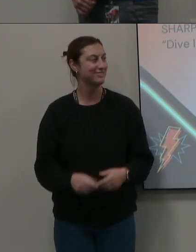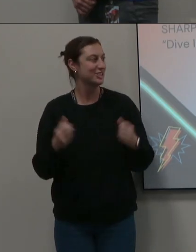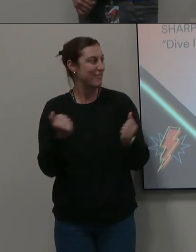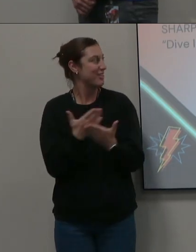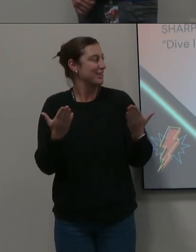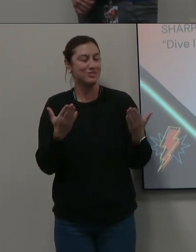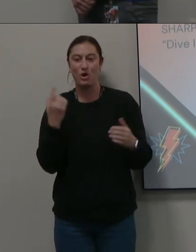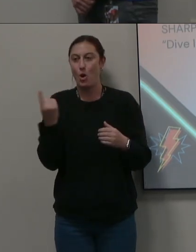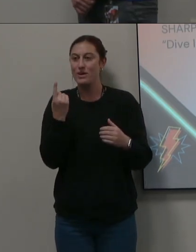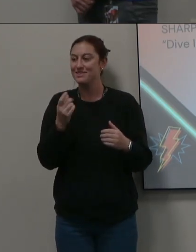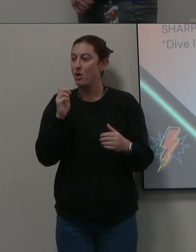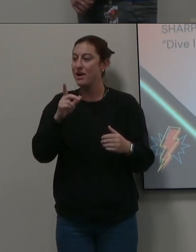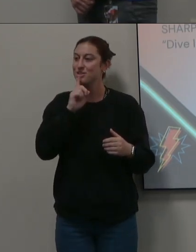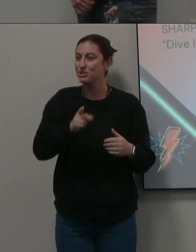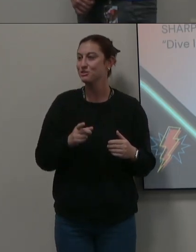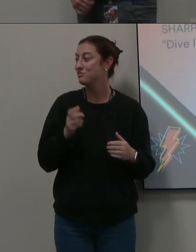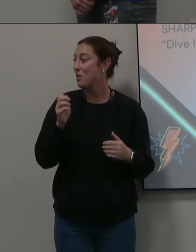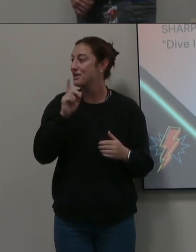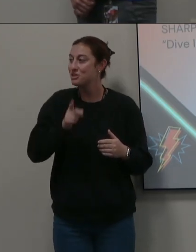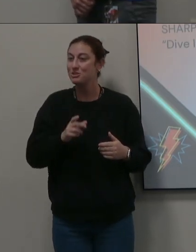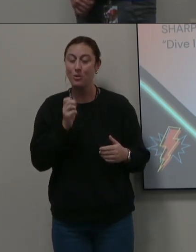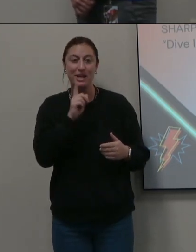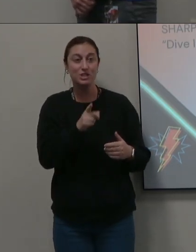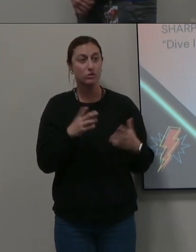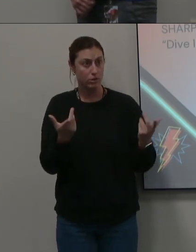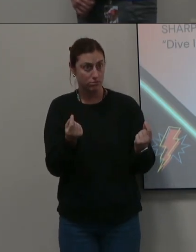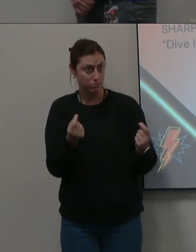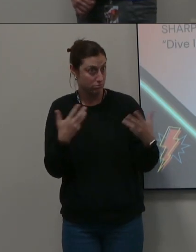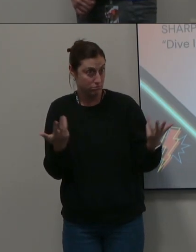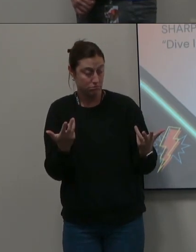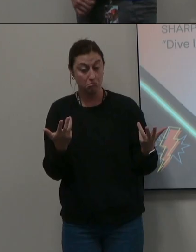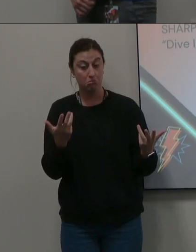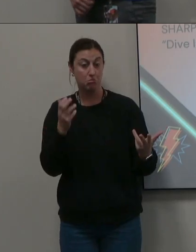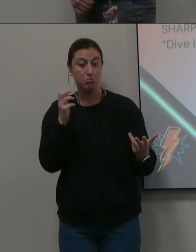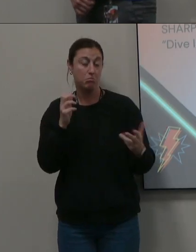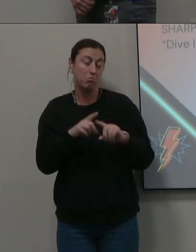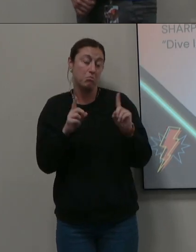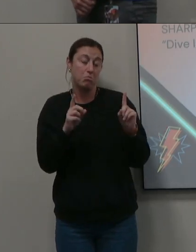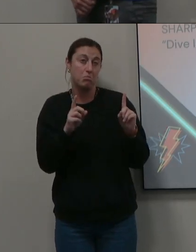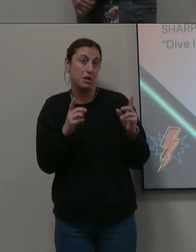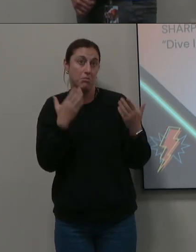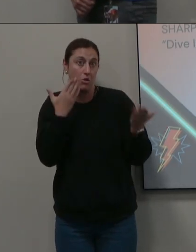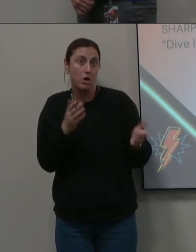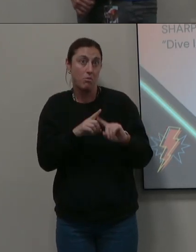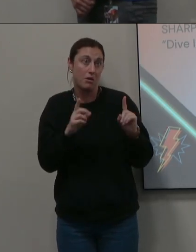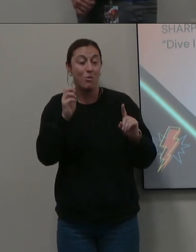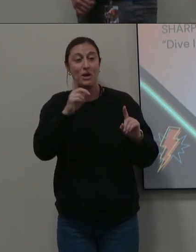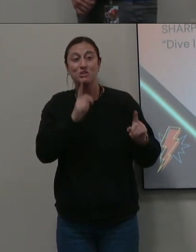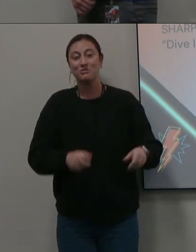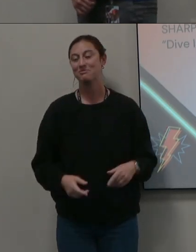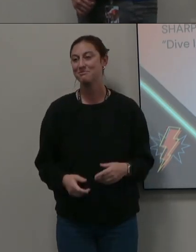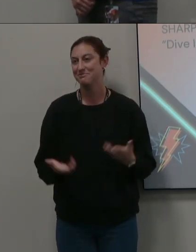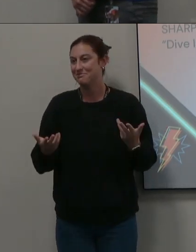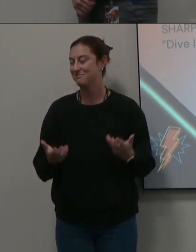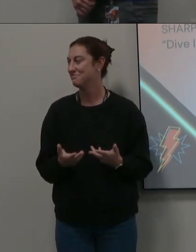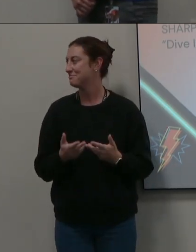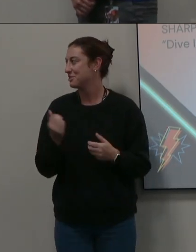we can give it to you," but she's always like, "Oh, sure, I'll do it." It's always, "Sure, sure." She's like, "Oh, do you want to do this?" I don't know, but okay, sure.